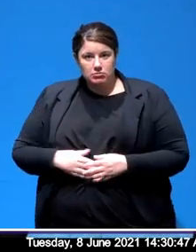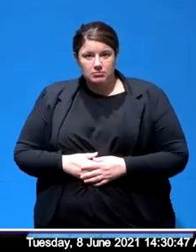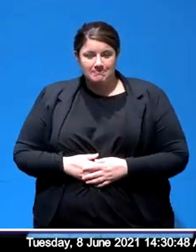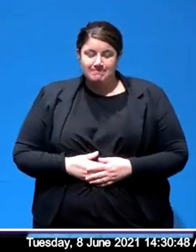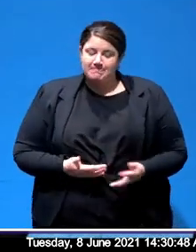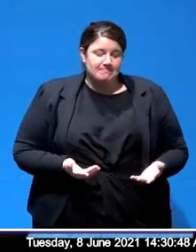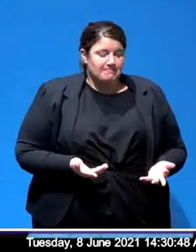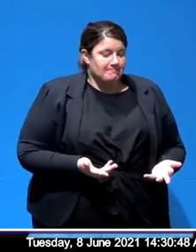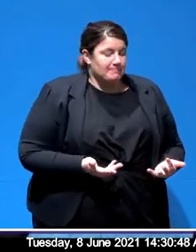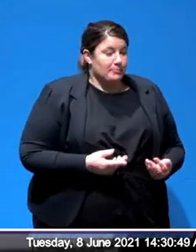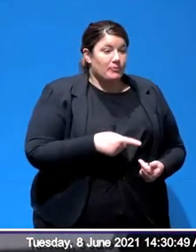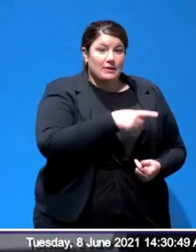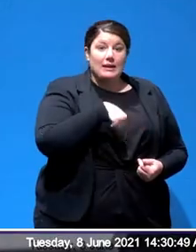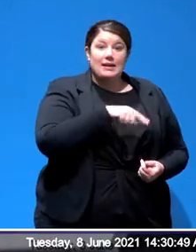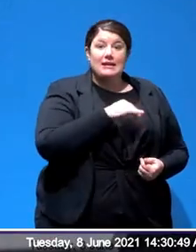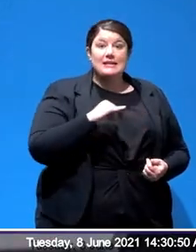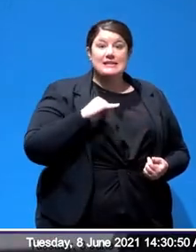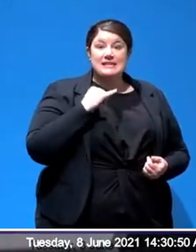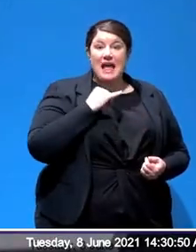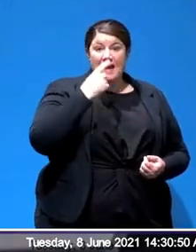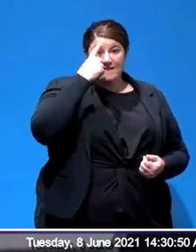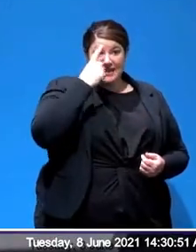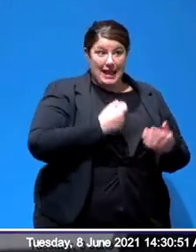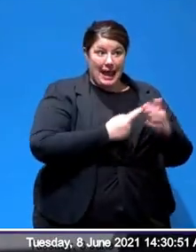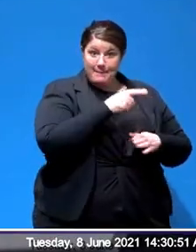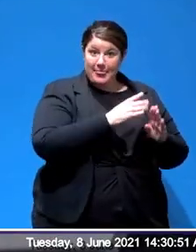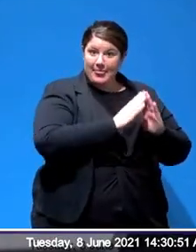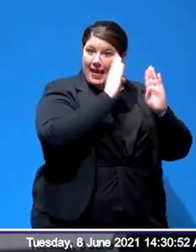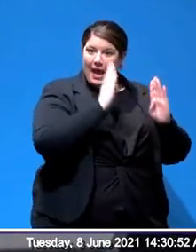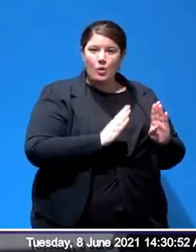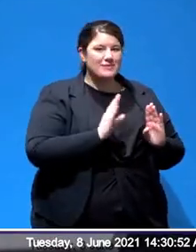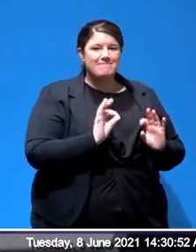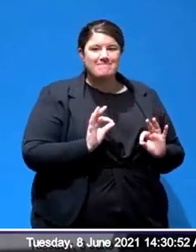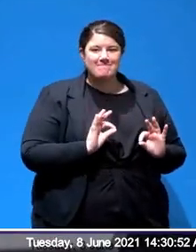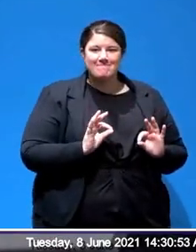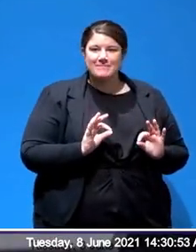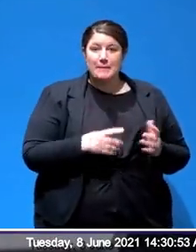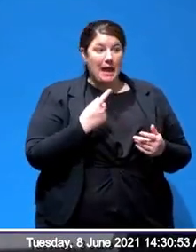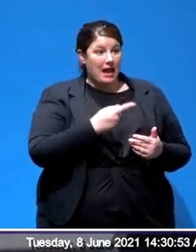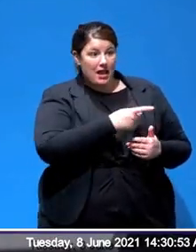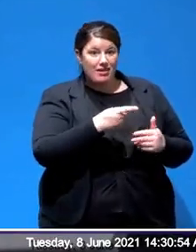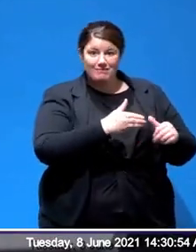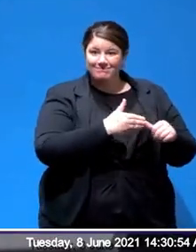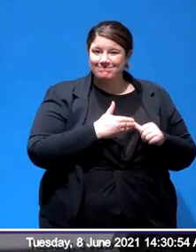Staff believed it occurred outside the home, but no one could come to a determination.